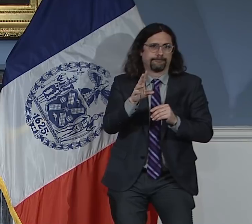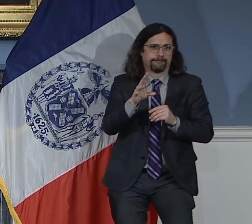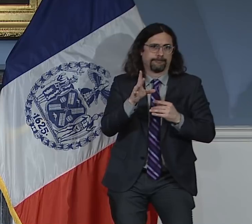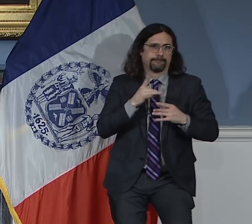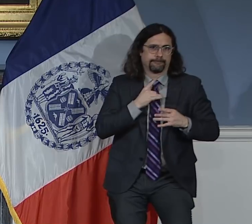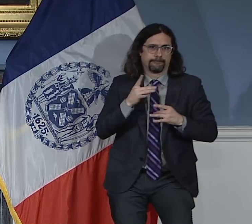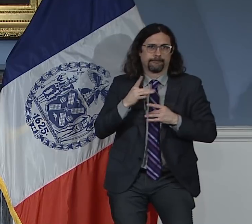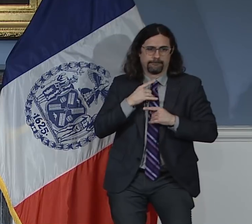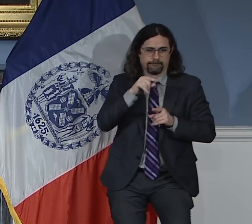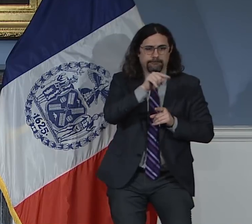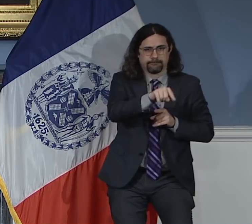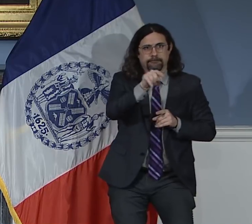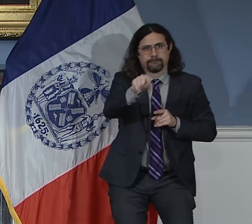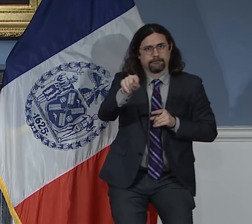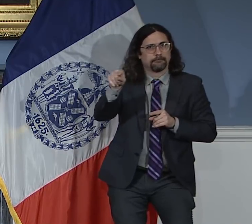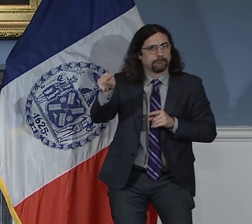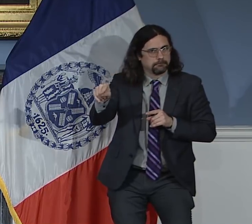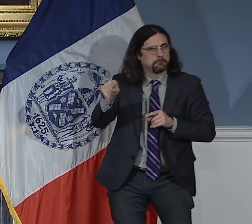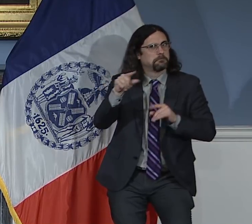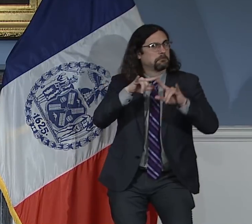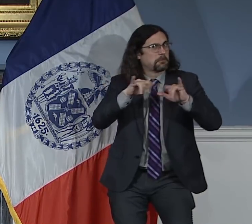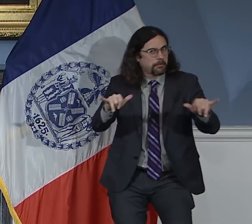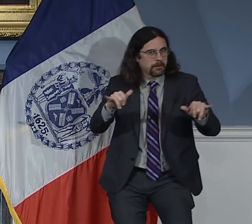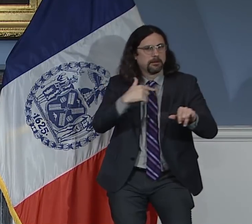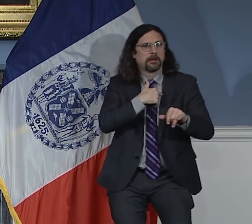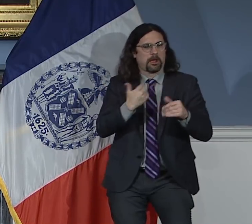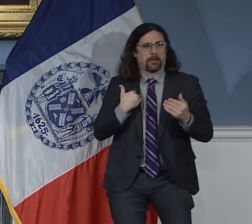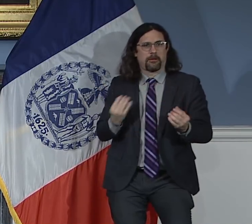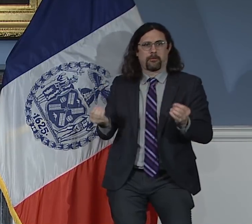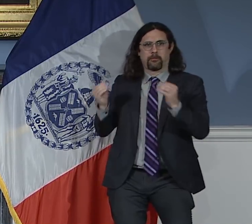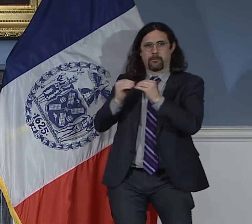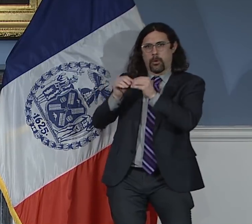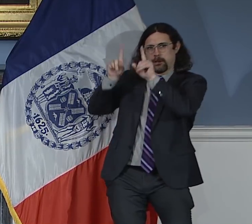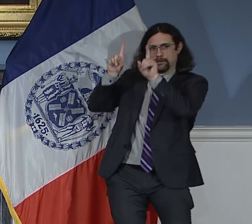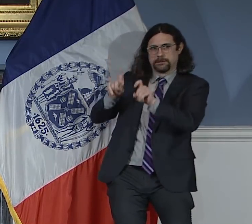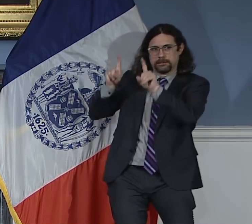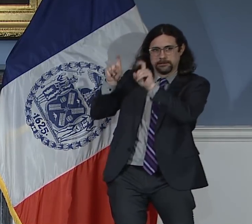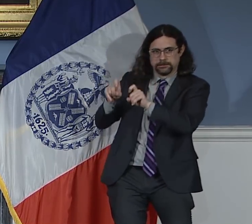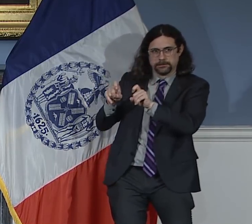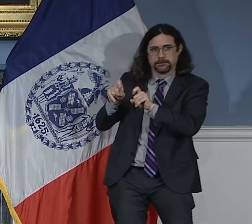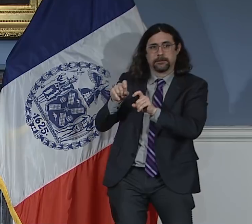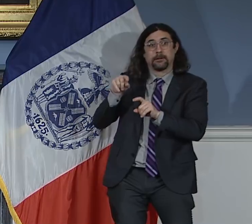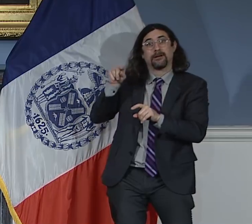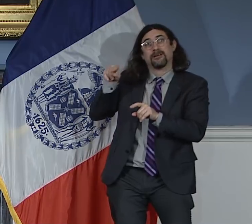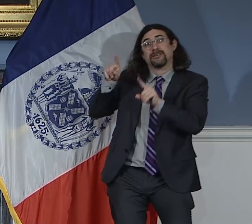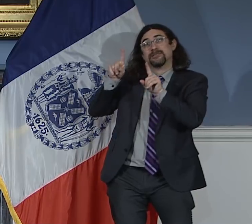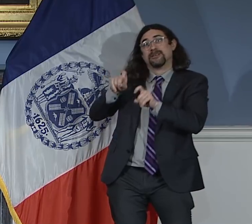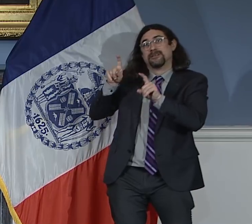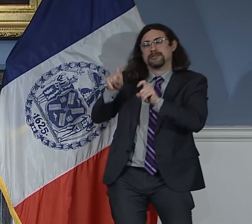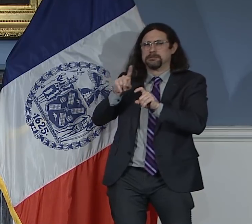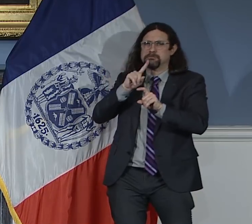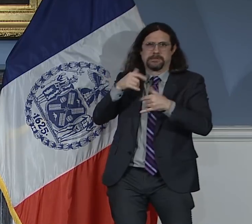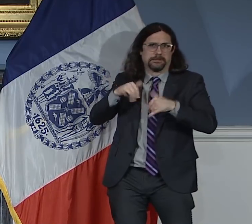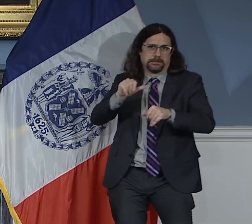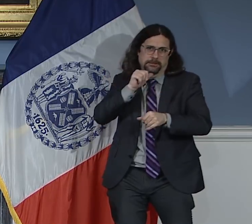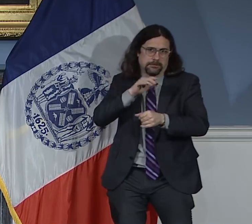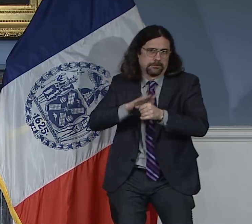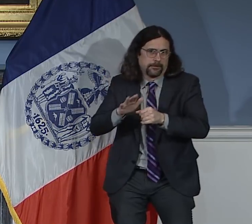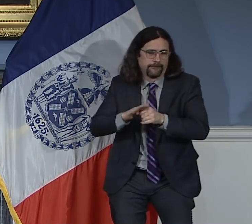TEXENSIVEES TTNGI GOING ON. WE HAVEOW NHEER NEAR THE AMOUNT OF TESTING THAT WE SHOULD IDEALLY HAVE. WE HAVE NOWHERE NEAR THE AMOUNT